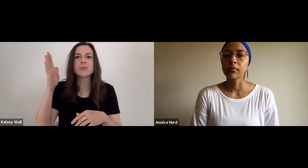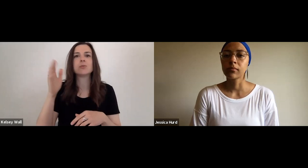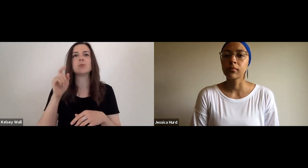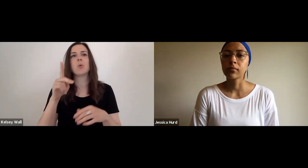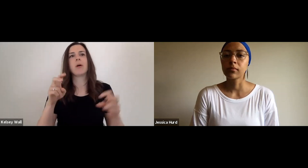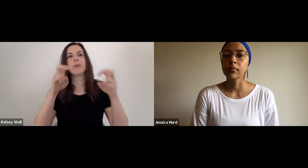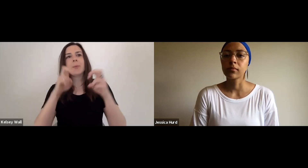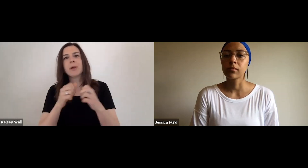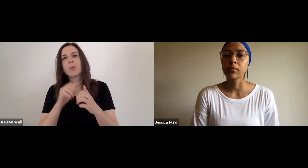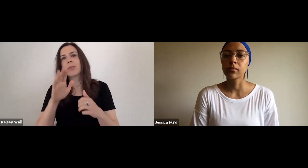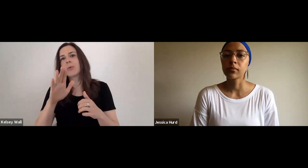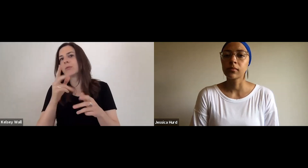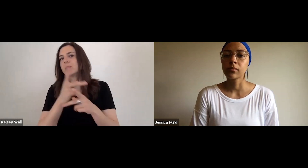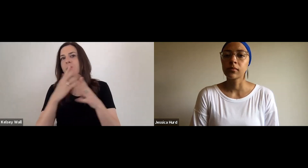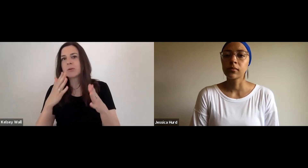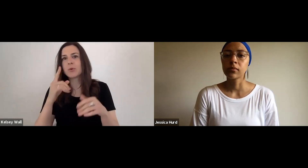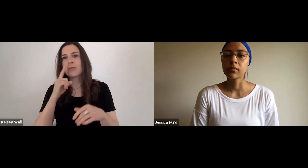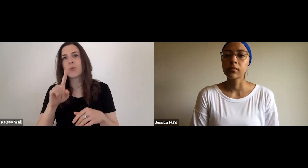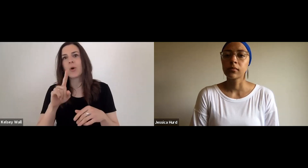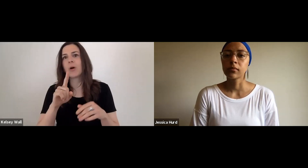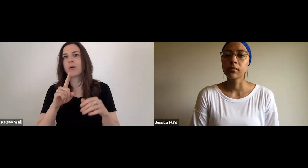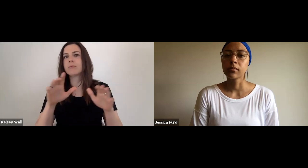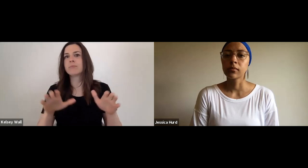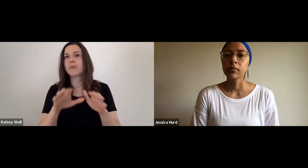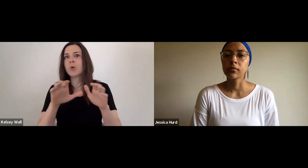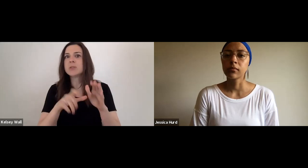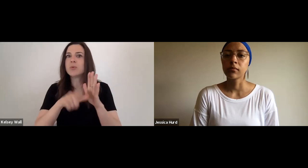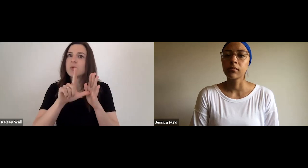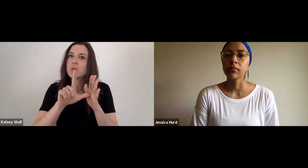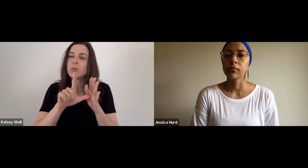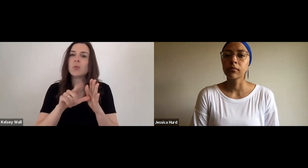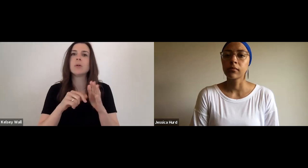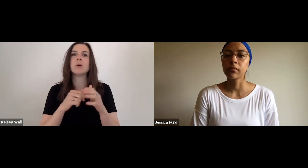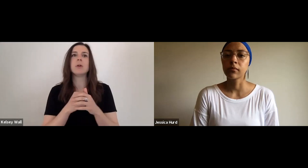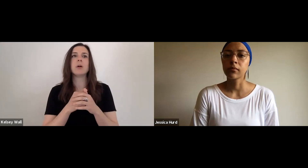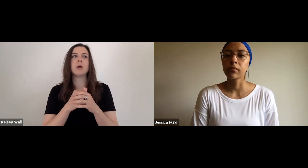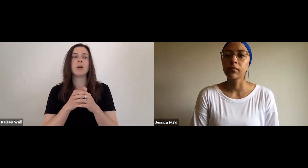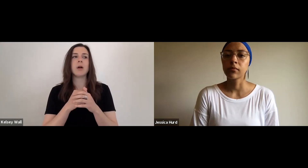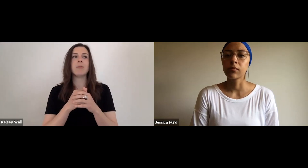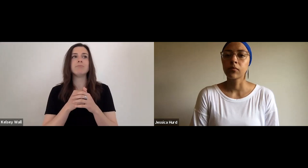We have presentations and different things that come up related to our jobs or lives in general